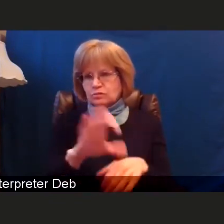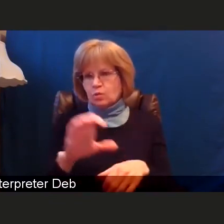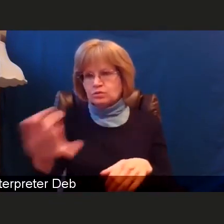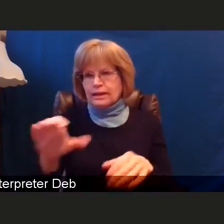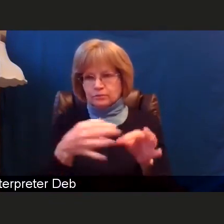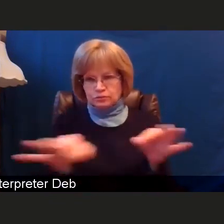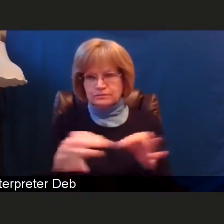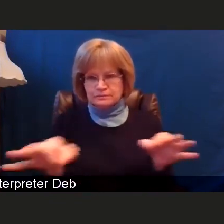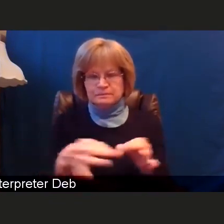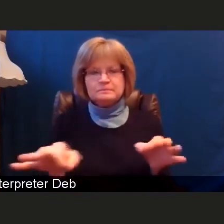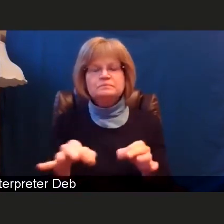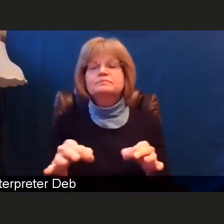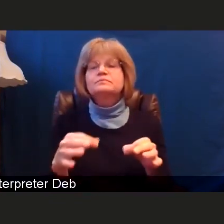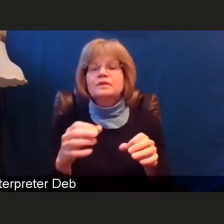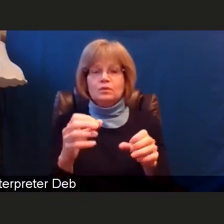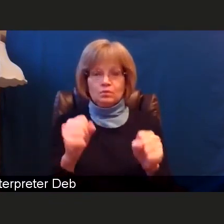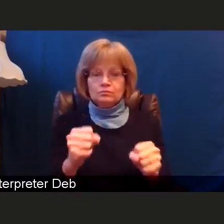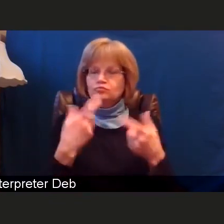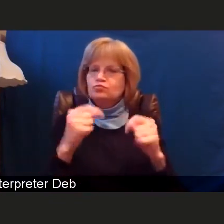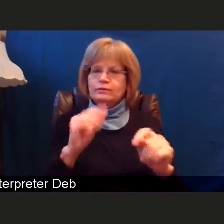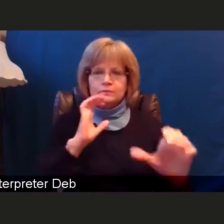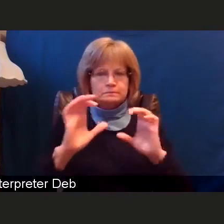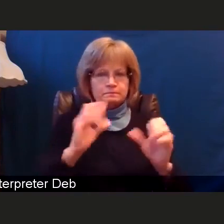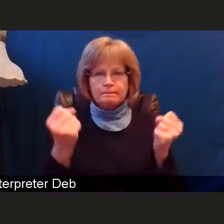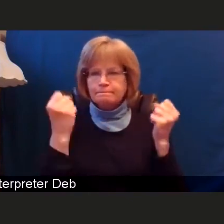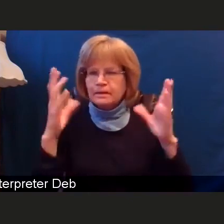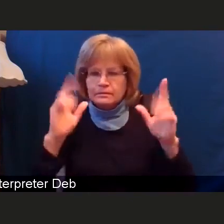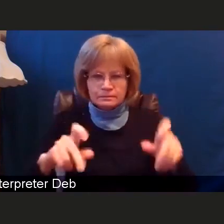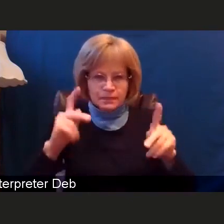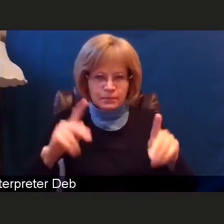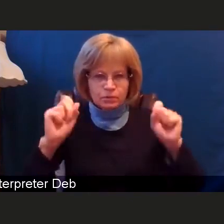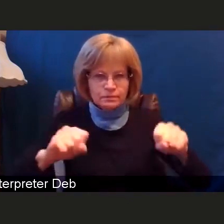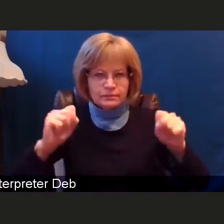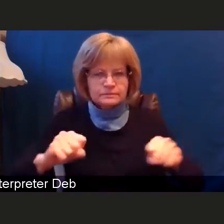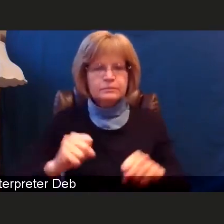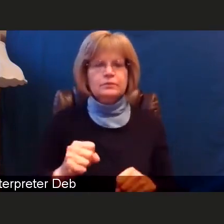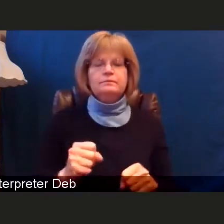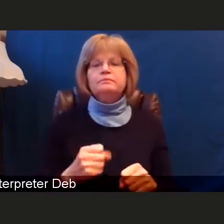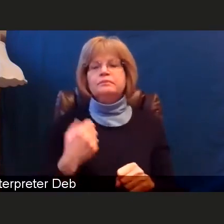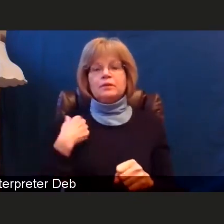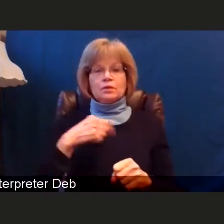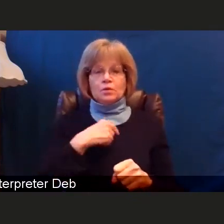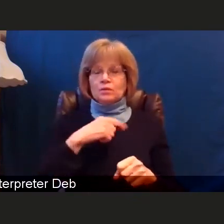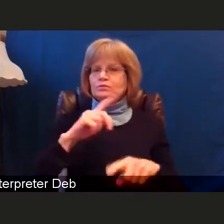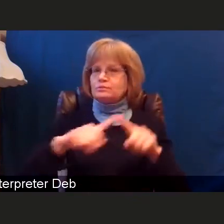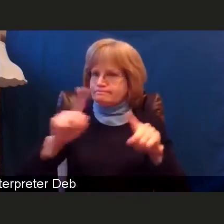and communicate with as many people as possible. We also do these in a variety of different languages,